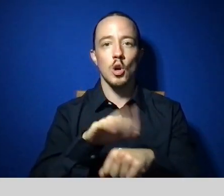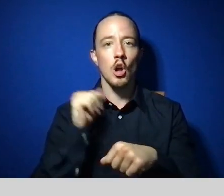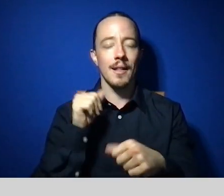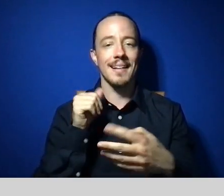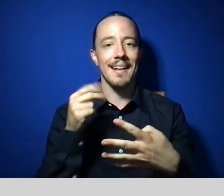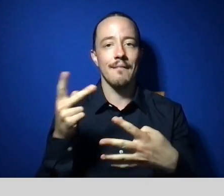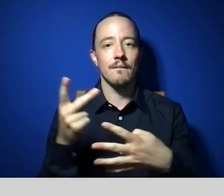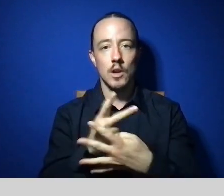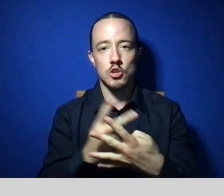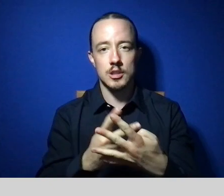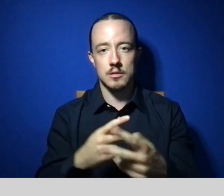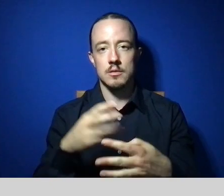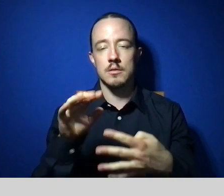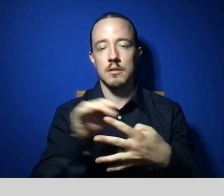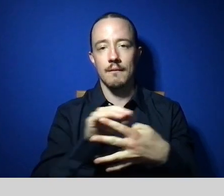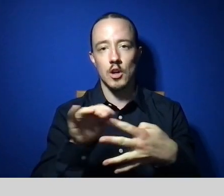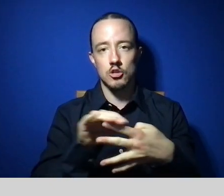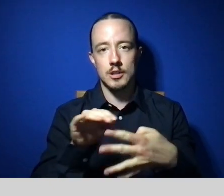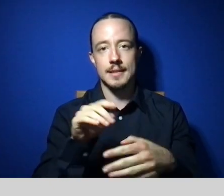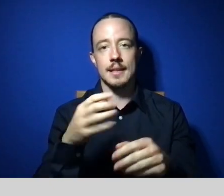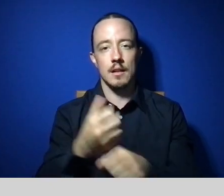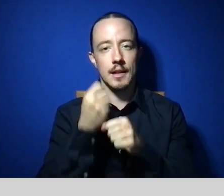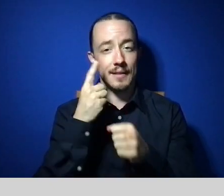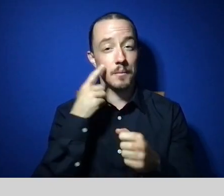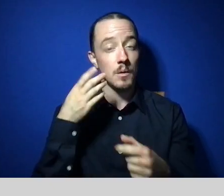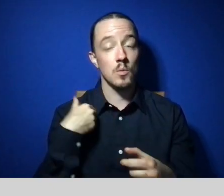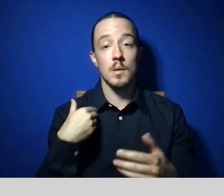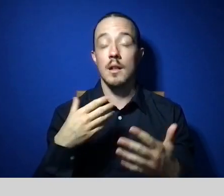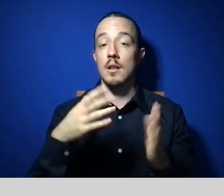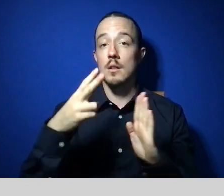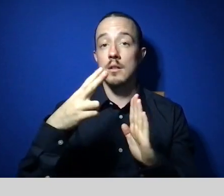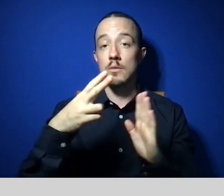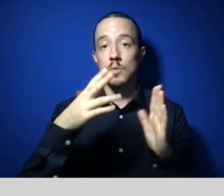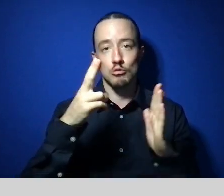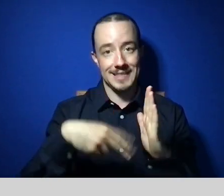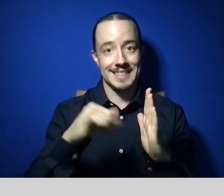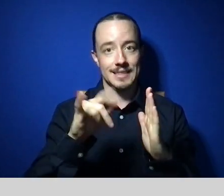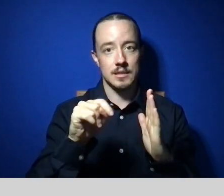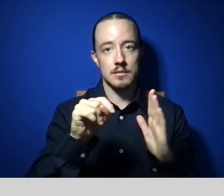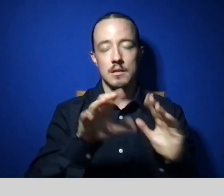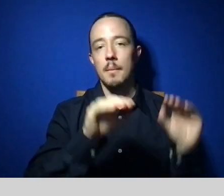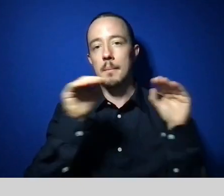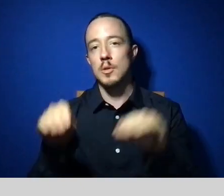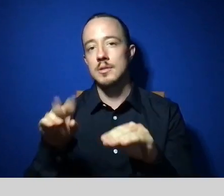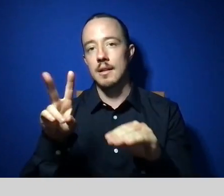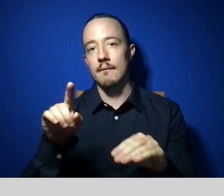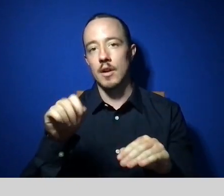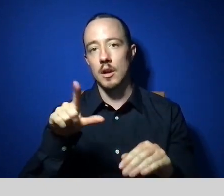which reads that weekly file on disc and puts that in a variable. So we add this a little bit of boiler plate,